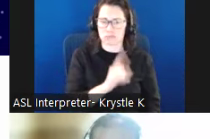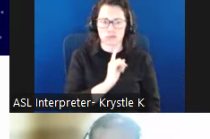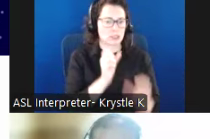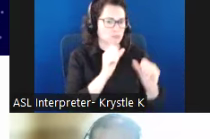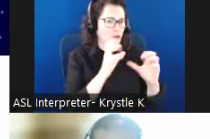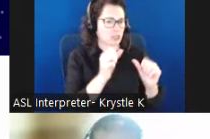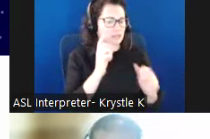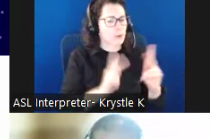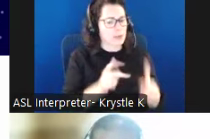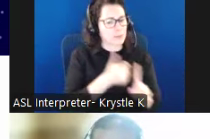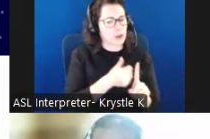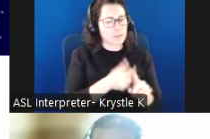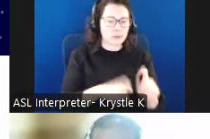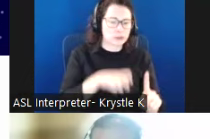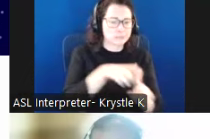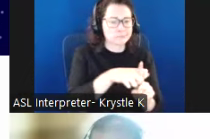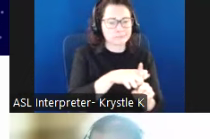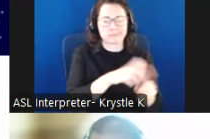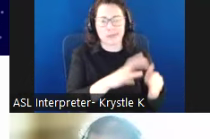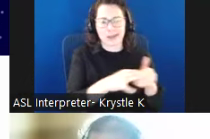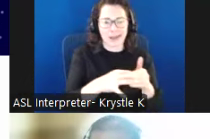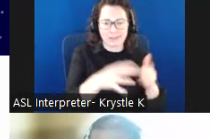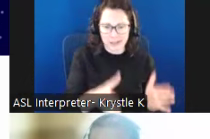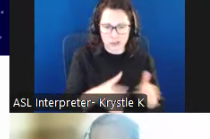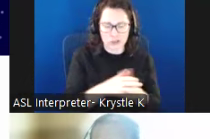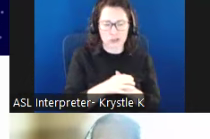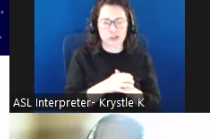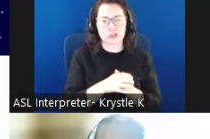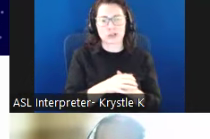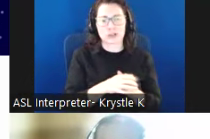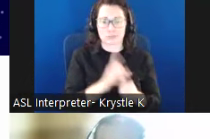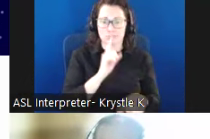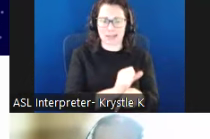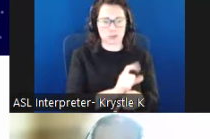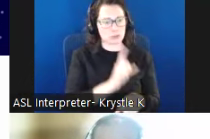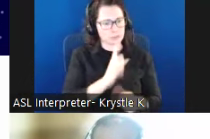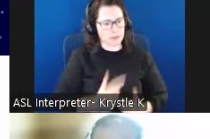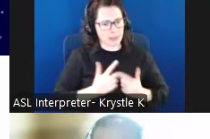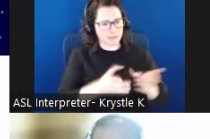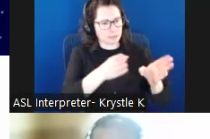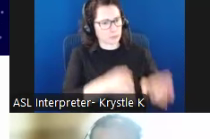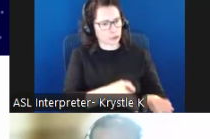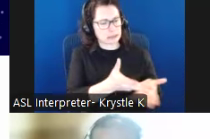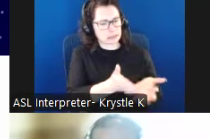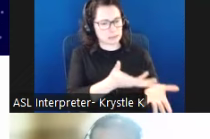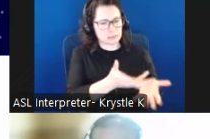touch with a navigator um an actual